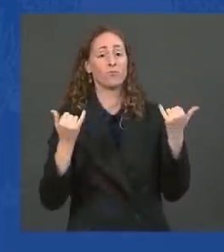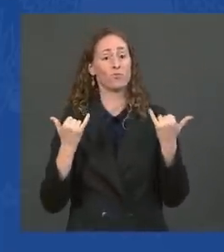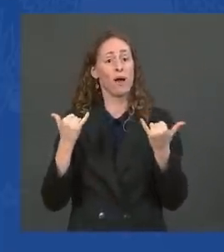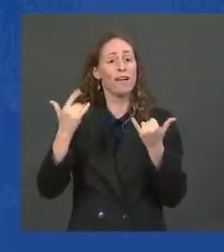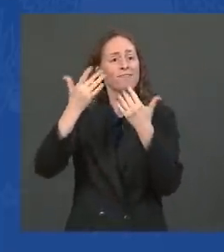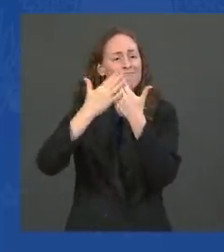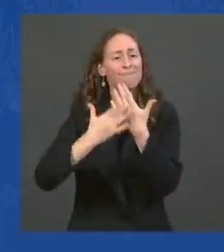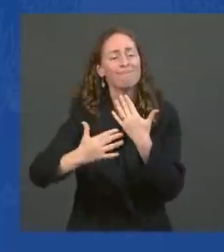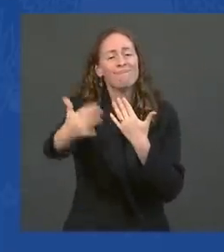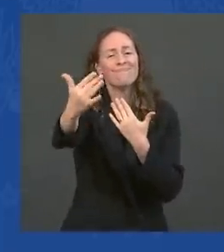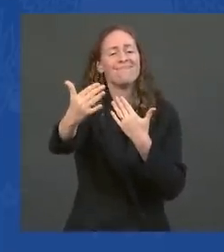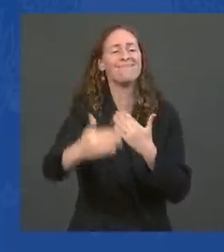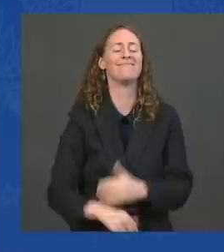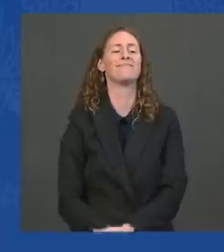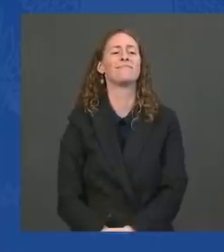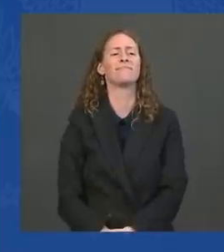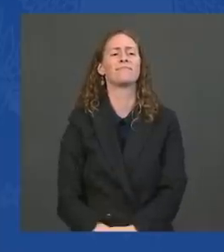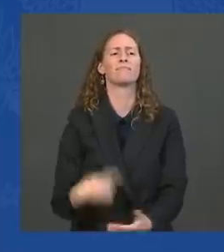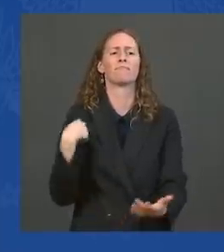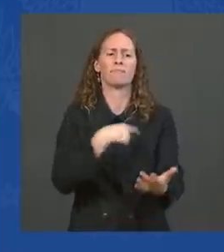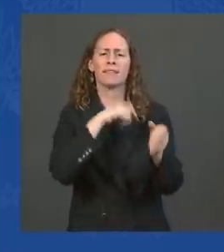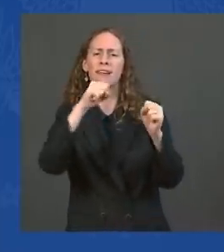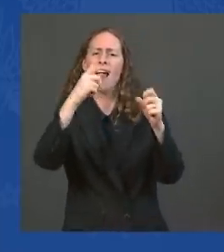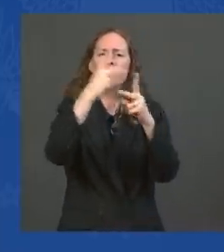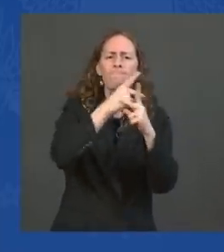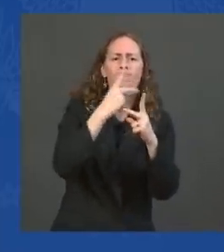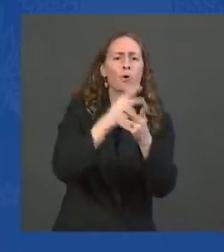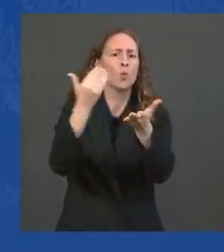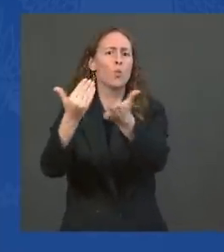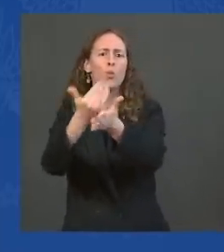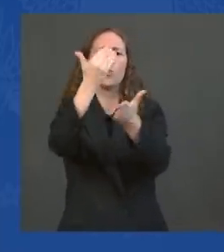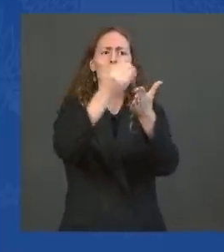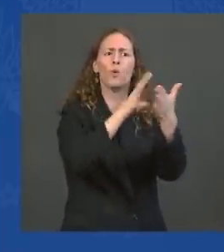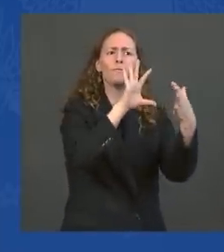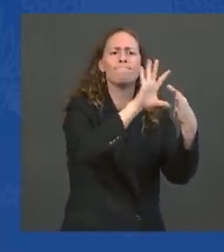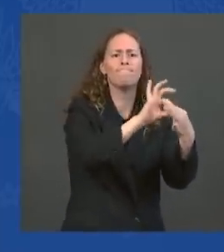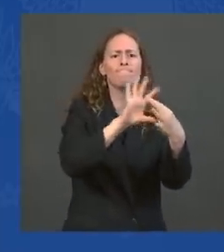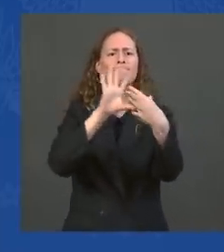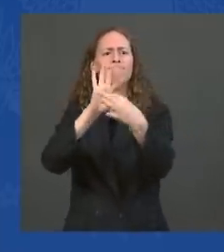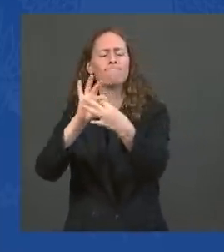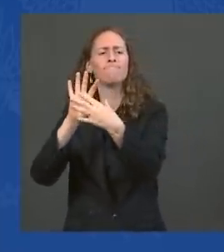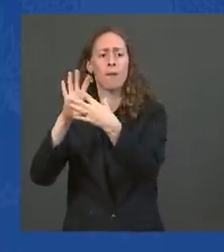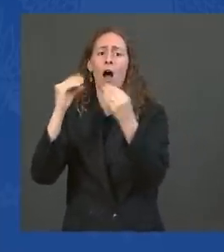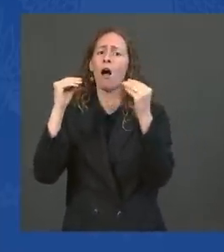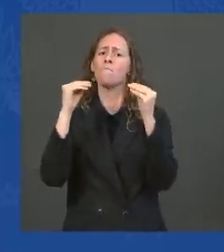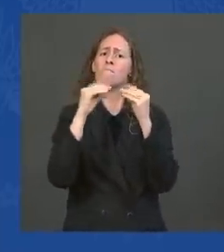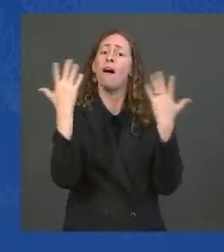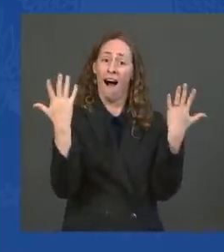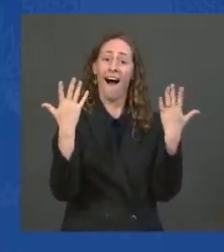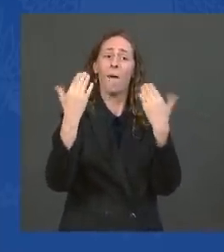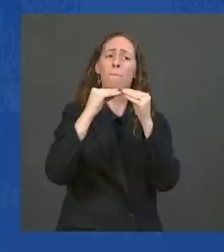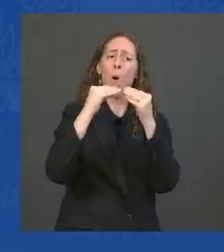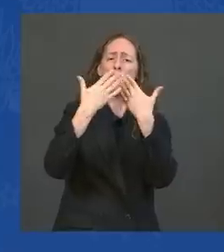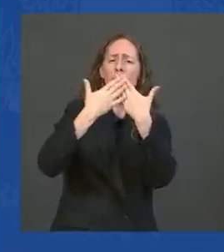in new ways and amplifying our ability to collaborate, recognizing that there is no regional divide